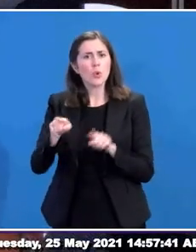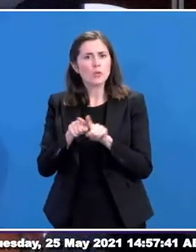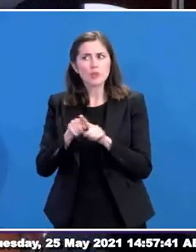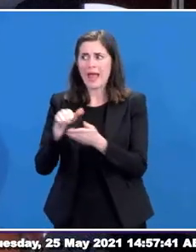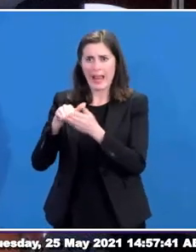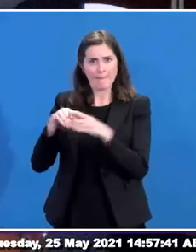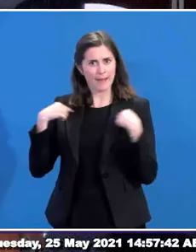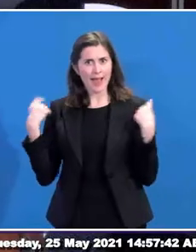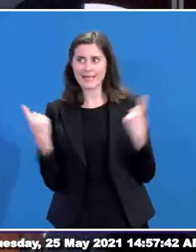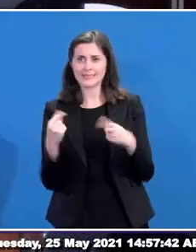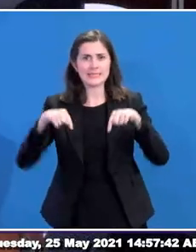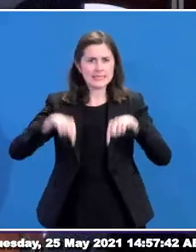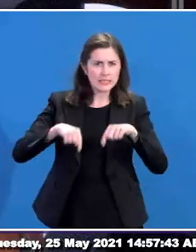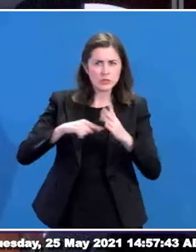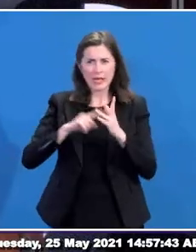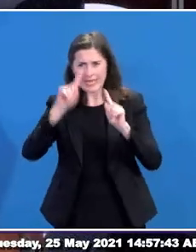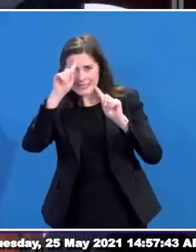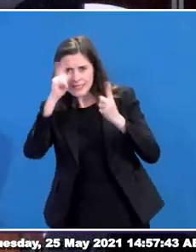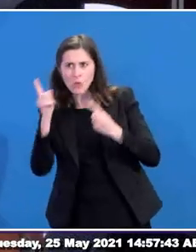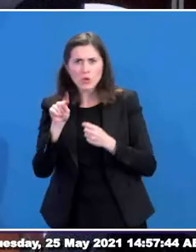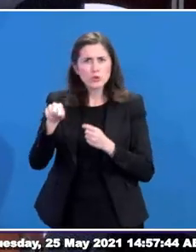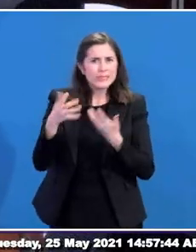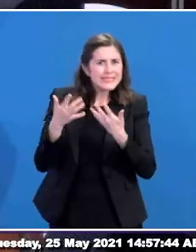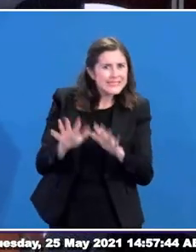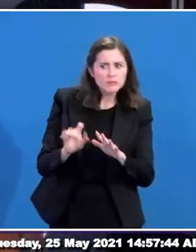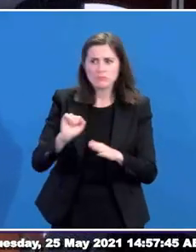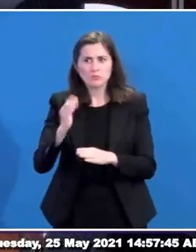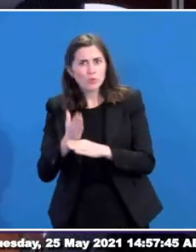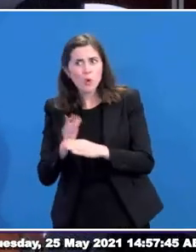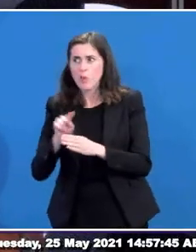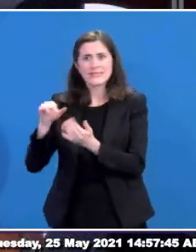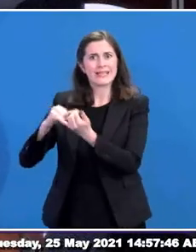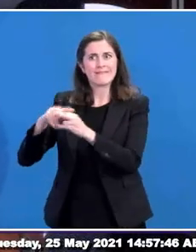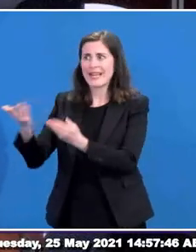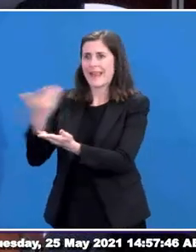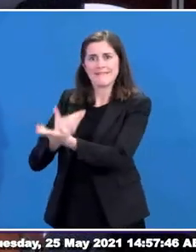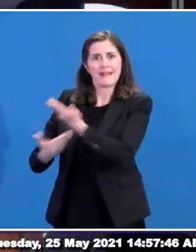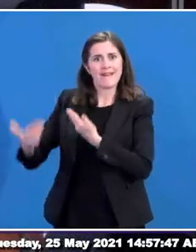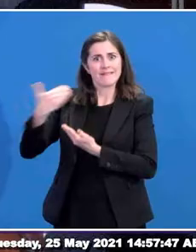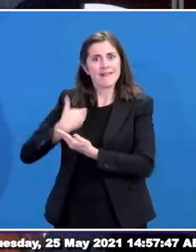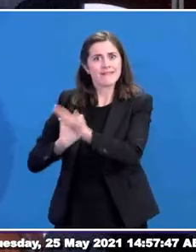what material and information was provided to you in relation to the report and